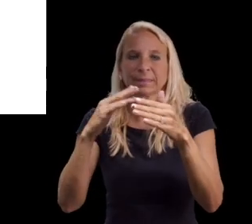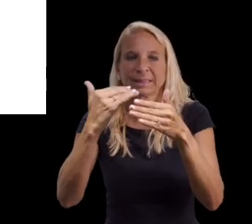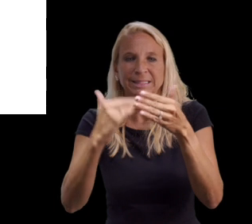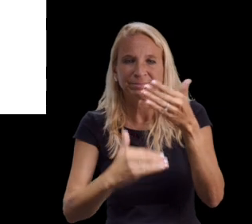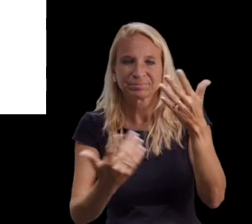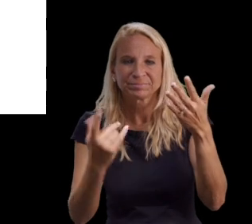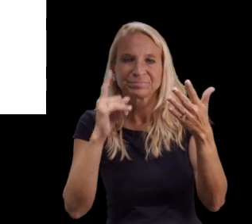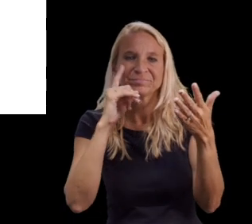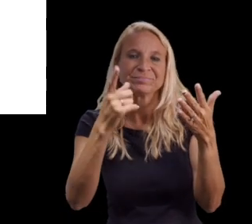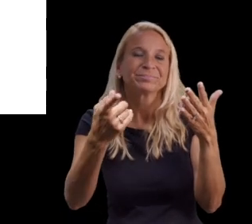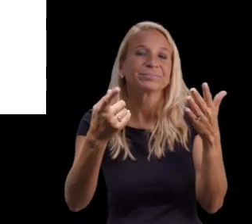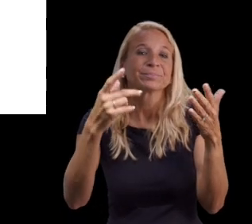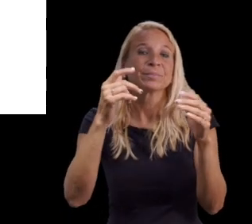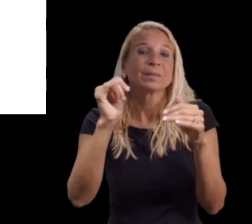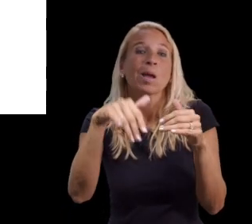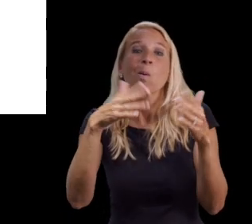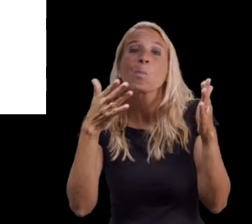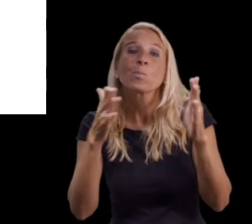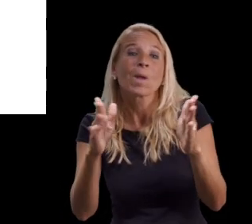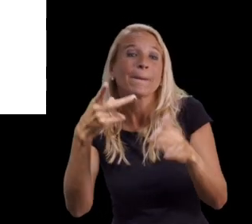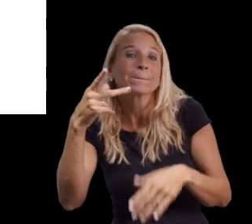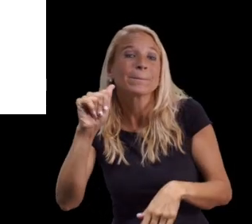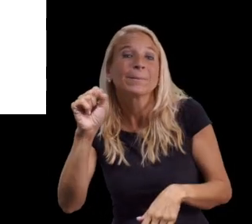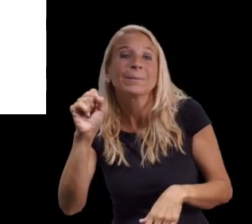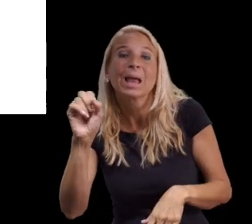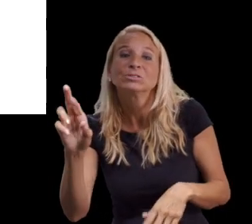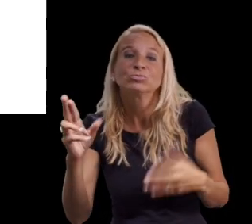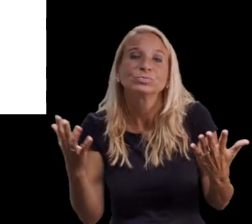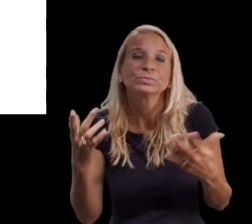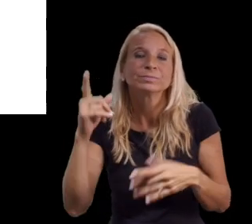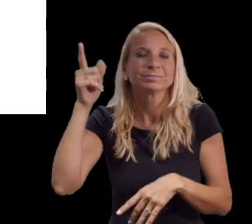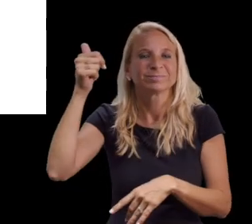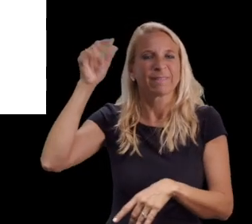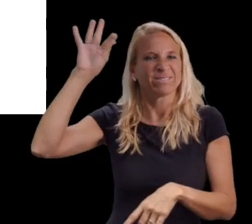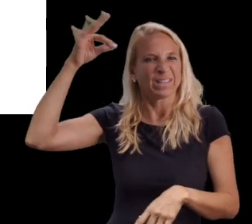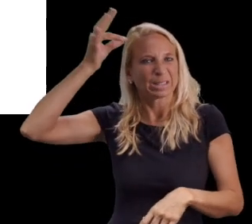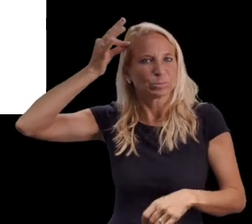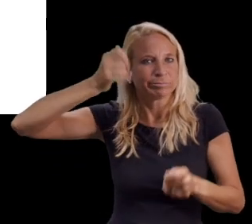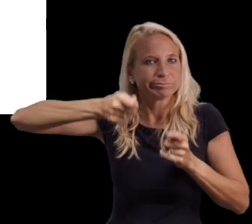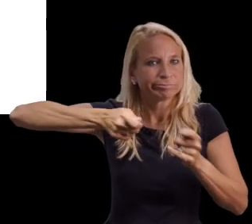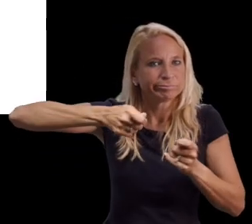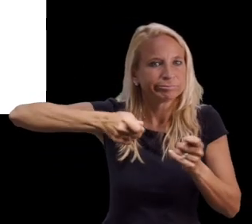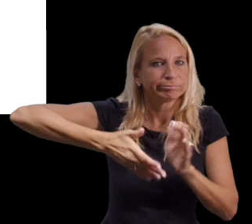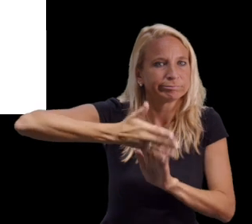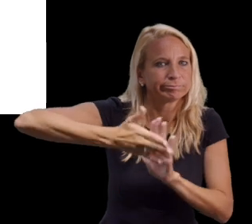one of those ways is through PASSR. PASSR is a federally mandated program